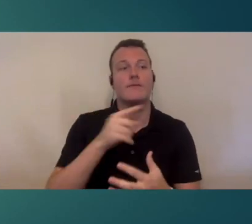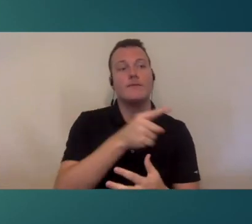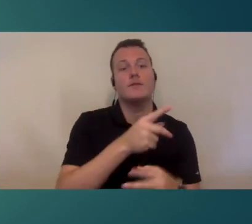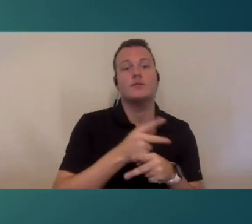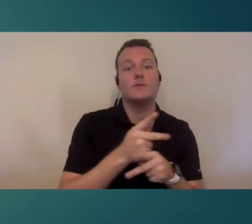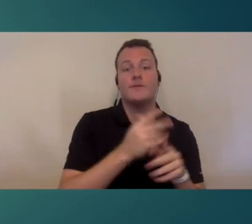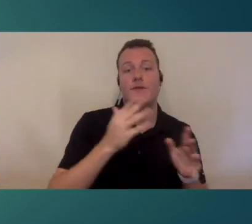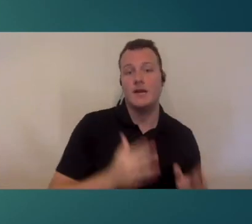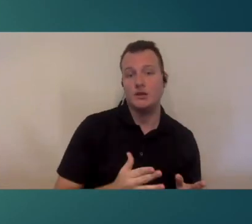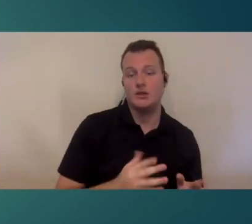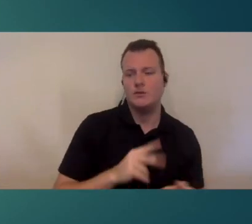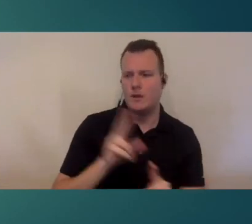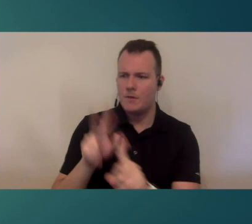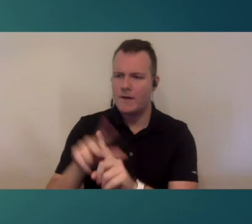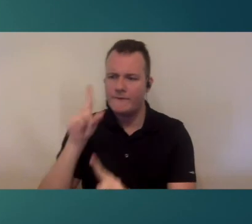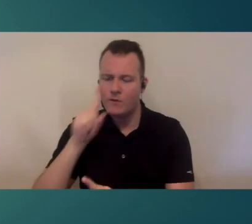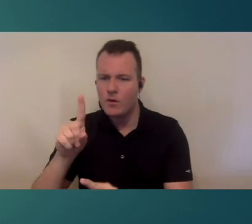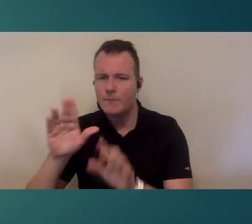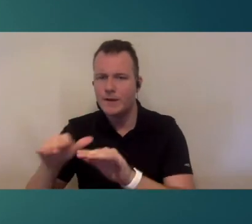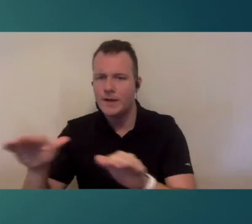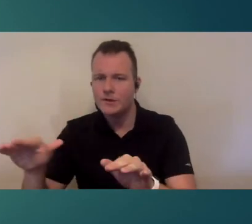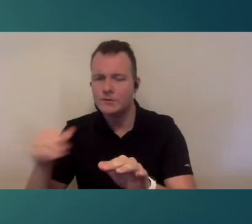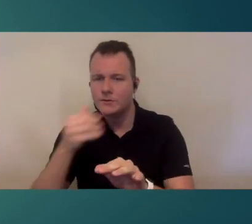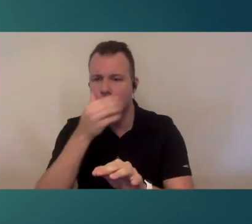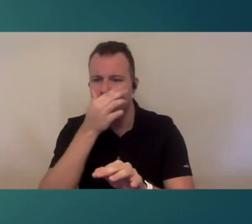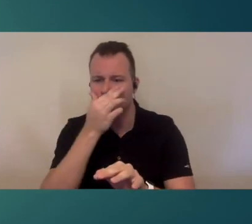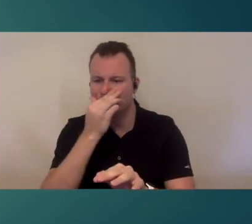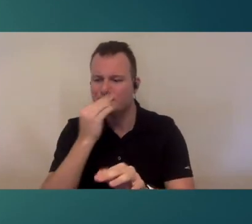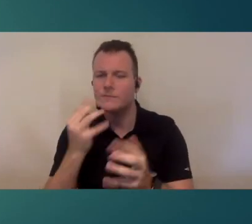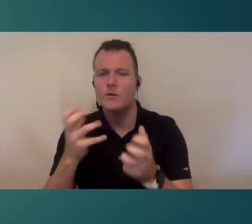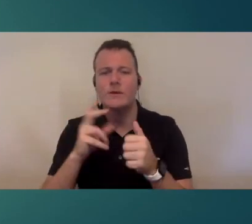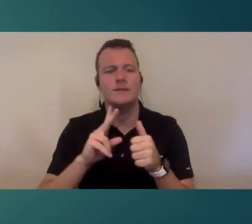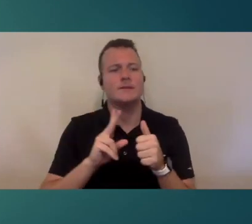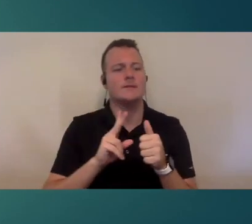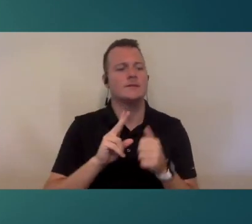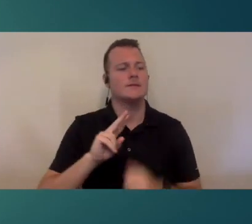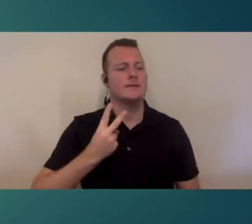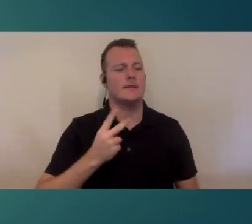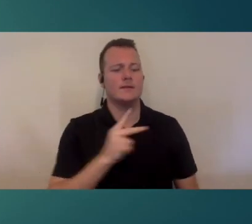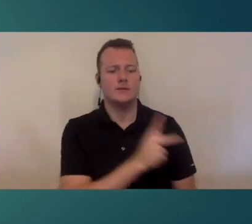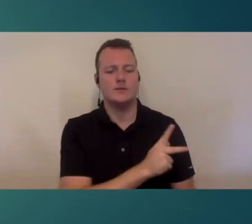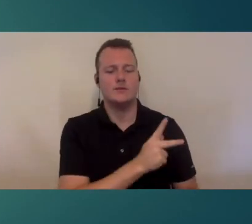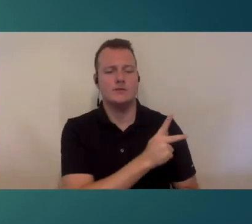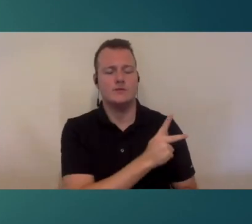pediatric placement, and then you need it- you want a second supervisor who did